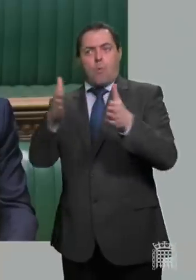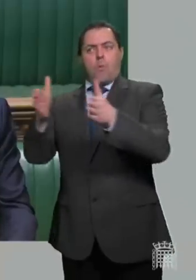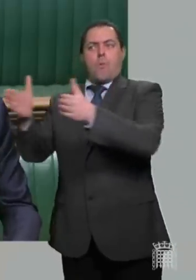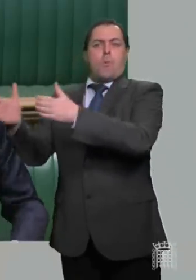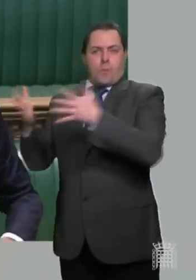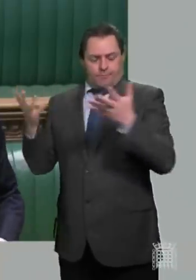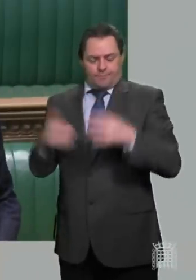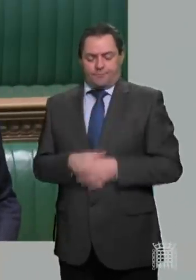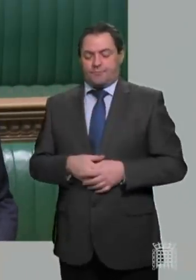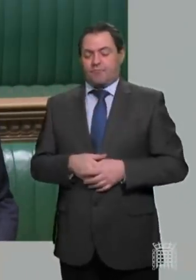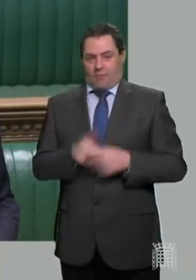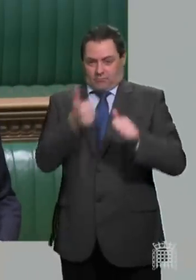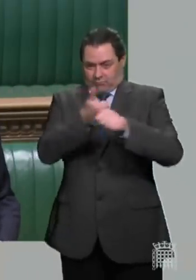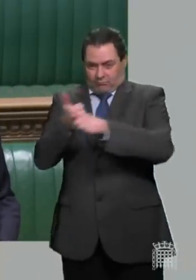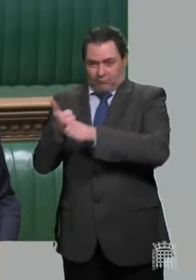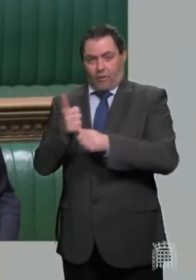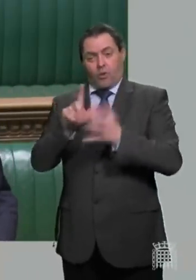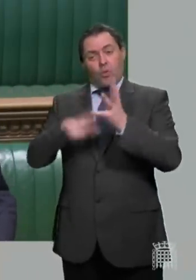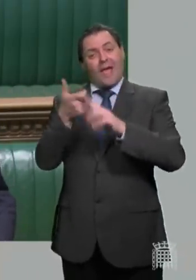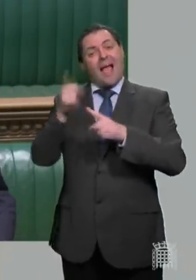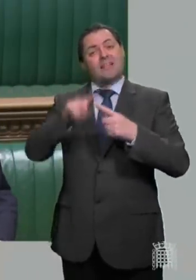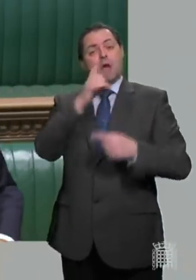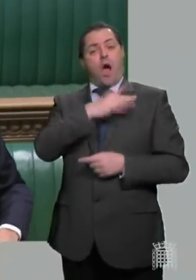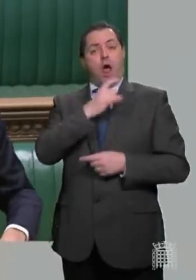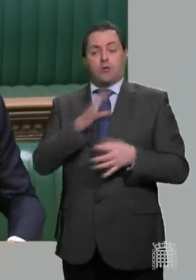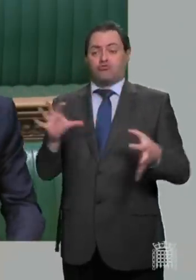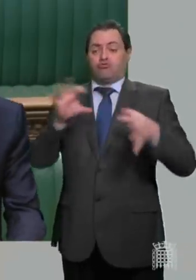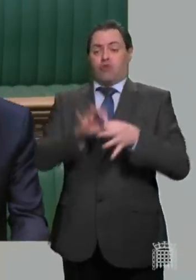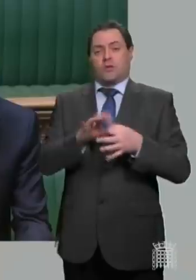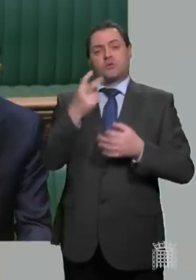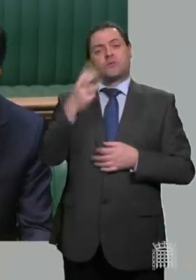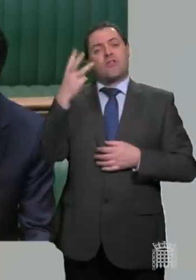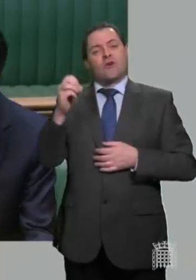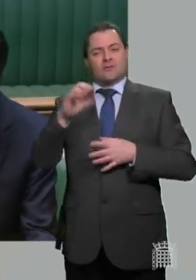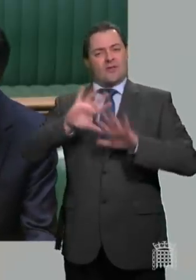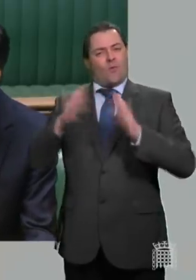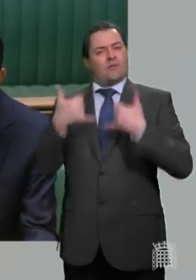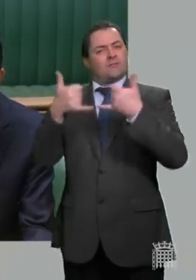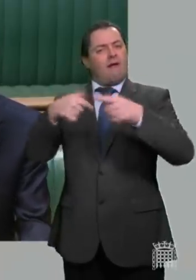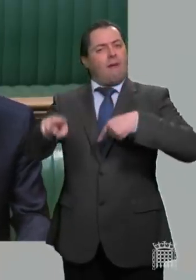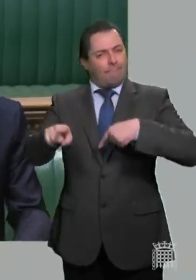backing the UK and Ireland’s joint 2030 World cup bid; launching a new approach to apprenticeships